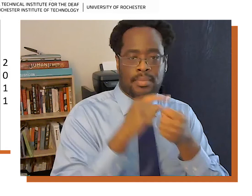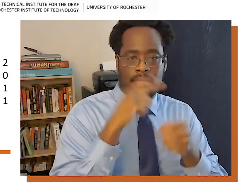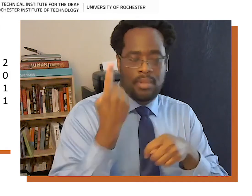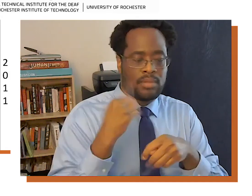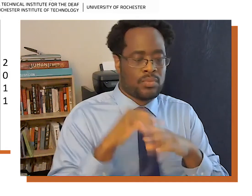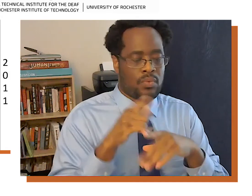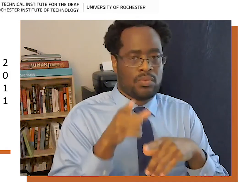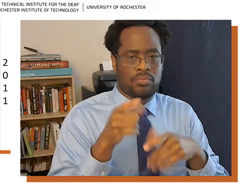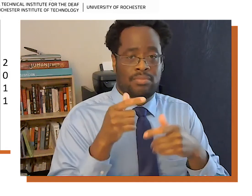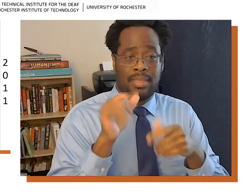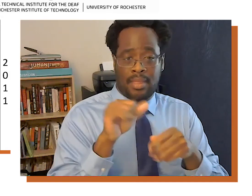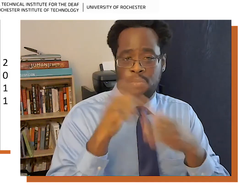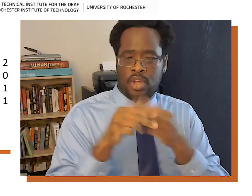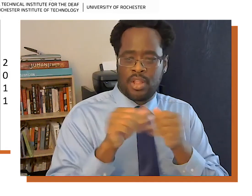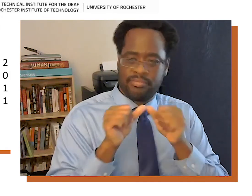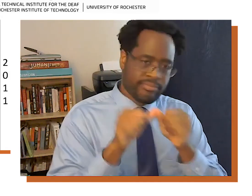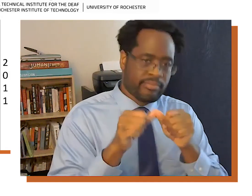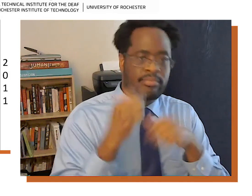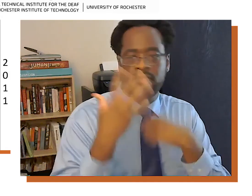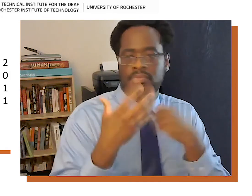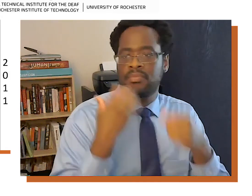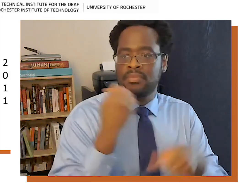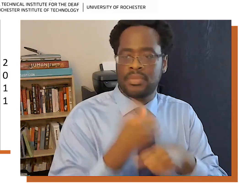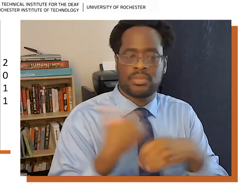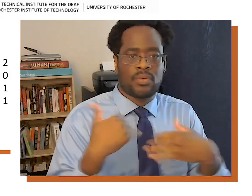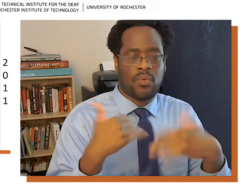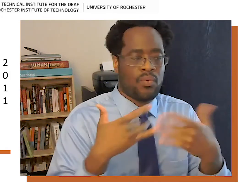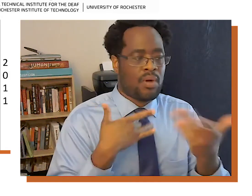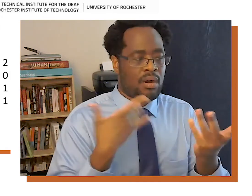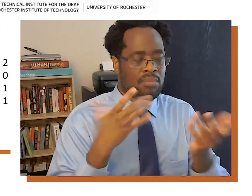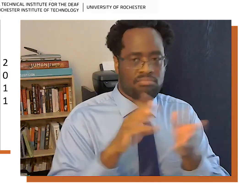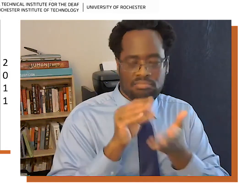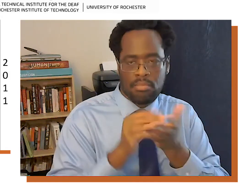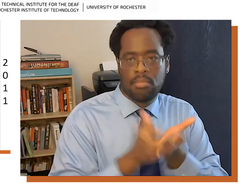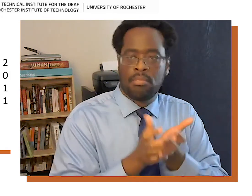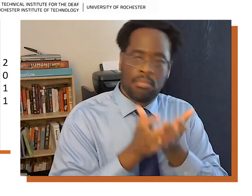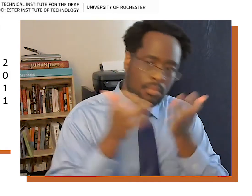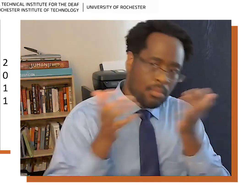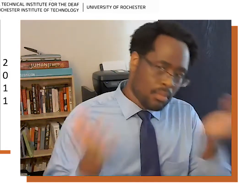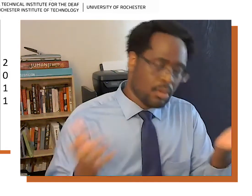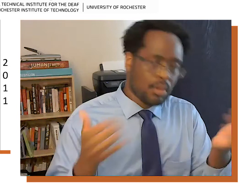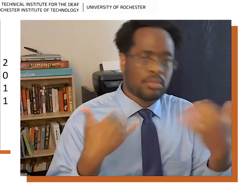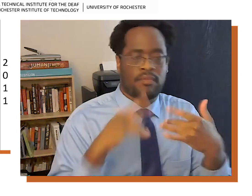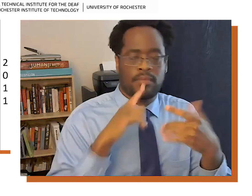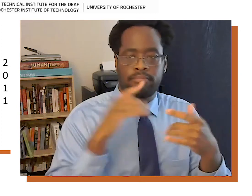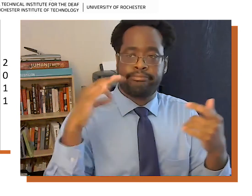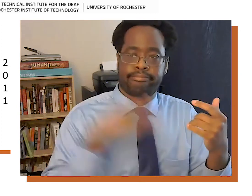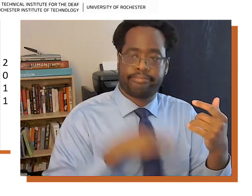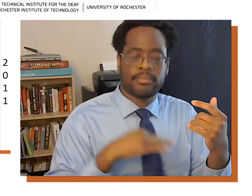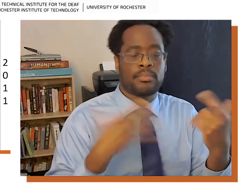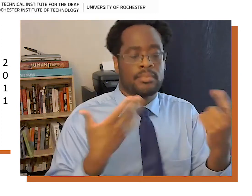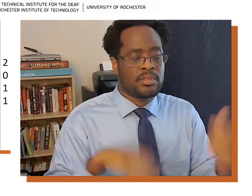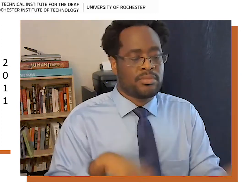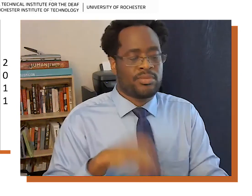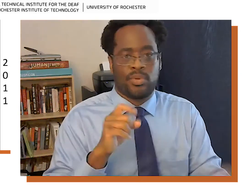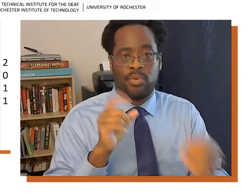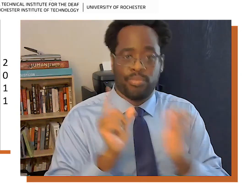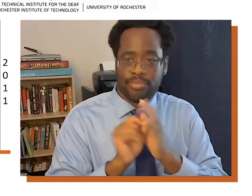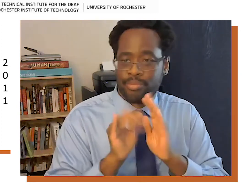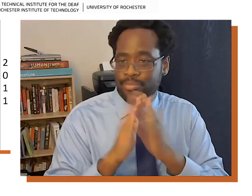on the team of the Black ASL Project, we worked together for 5 years. We accomplished a lot, and it was hugely beneficial.